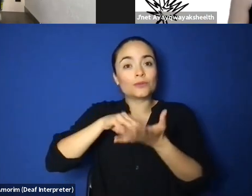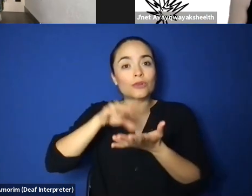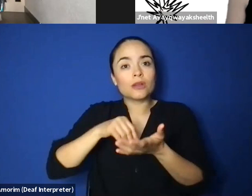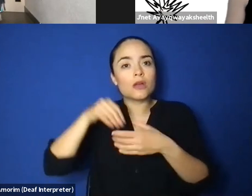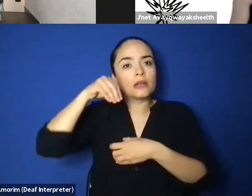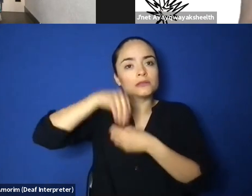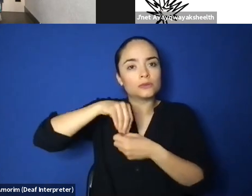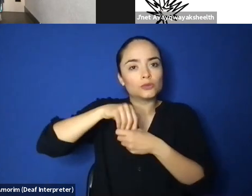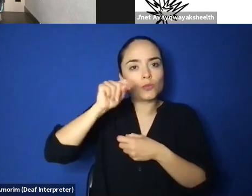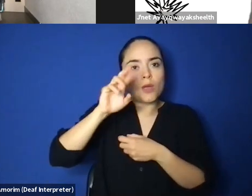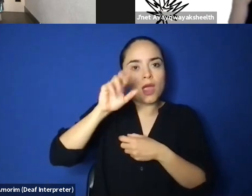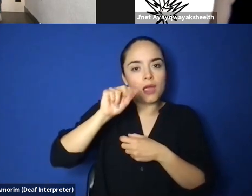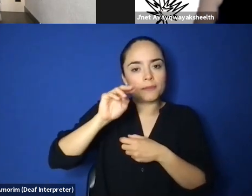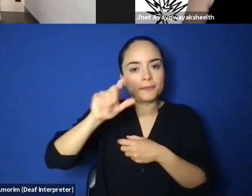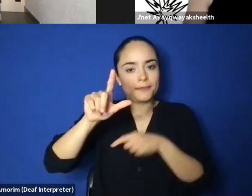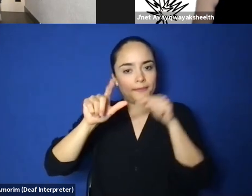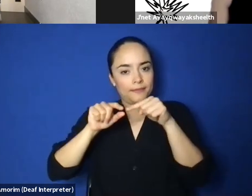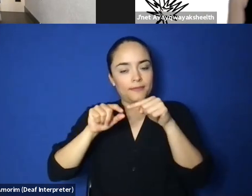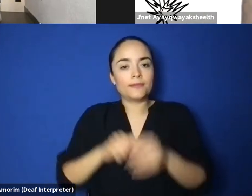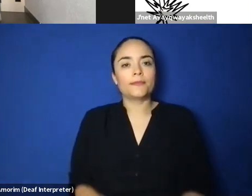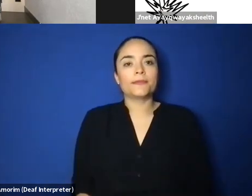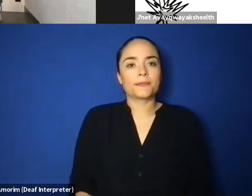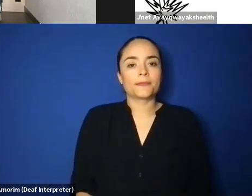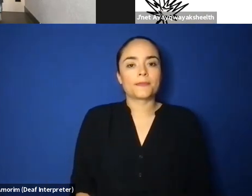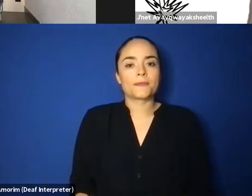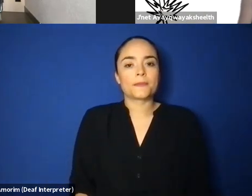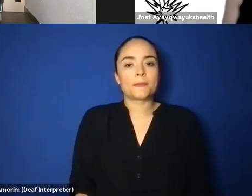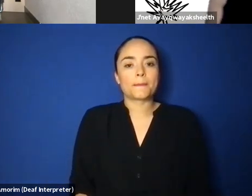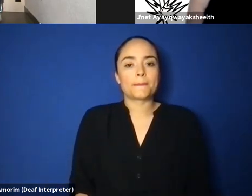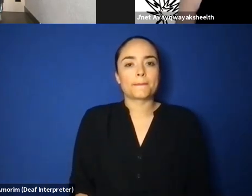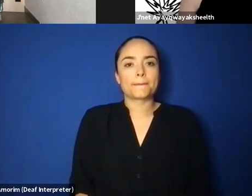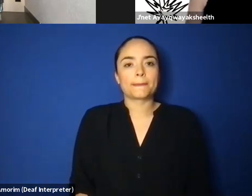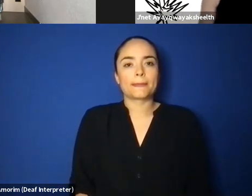step, you would be able to get up, even at a powwow, like if there was one happening today